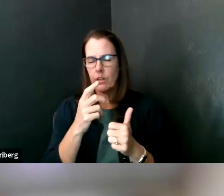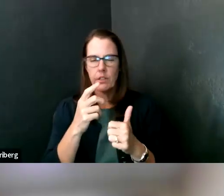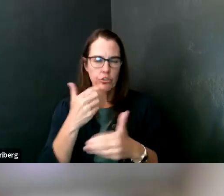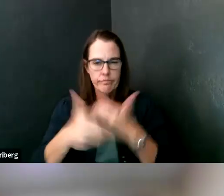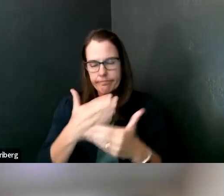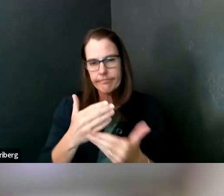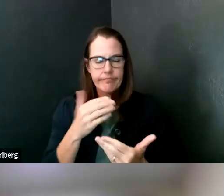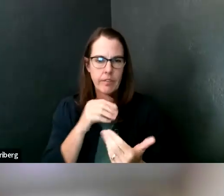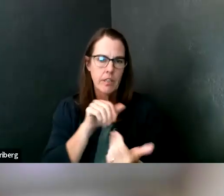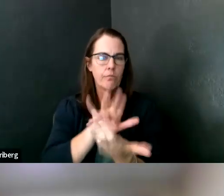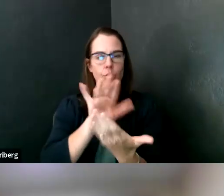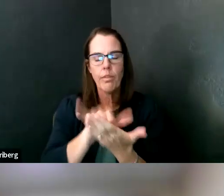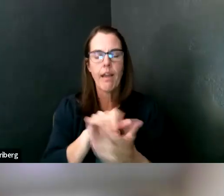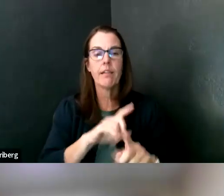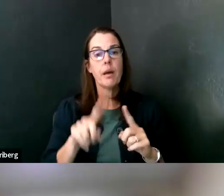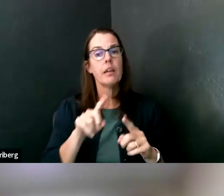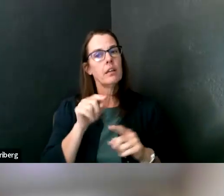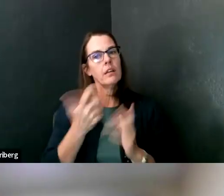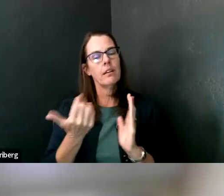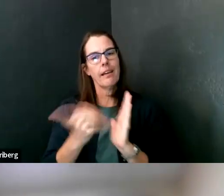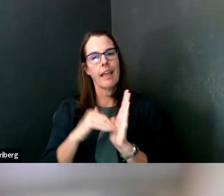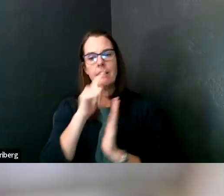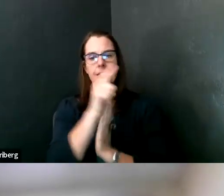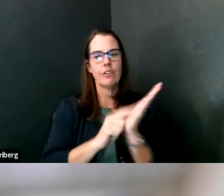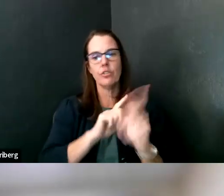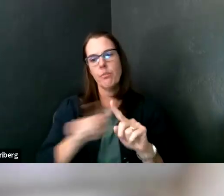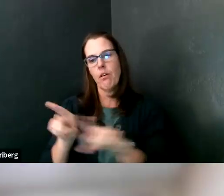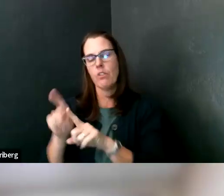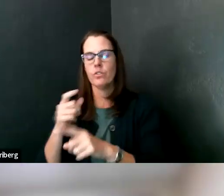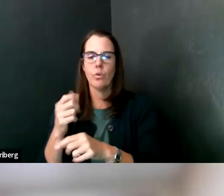just statutory, though. They're also practical. These drugs are widely used. They don't treat one